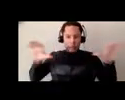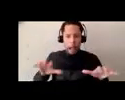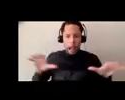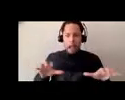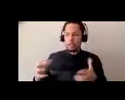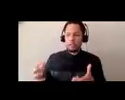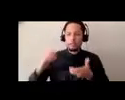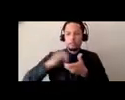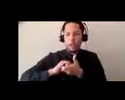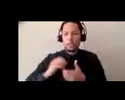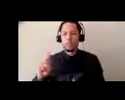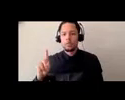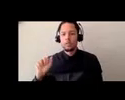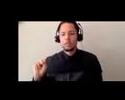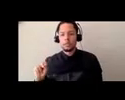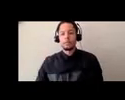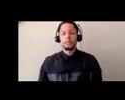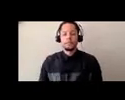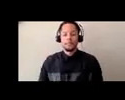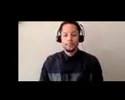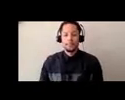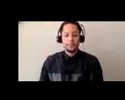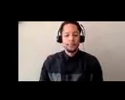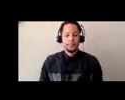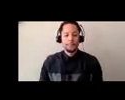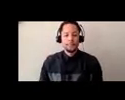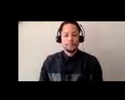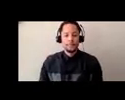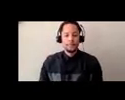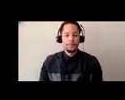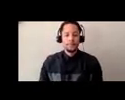Mm-hmm. Yeah, so thank you for that.